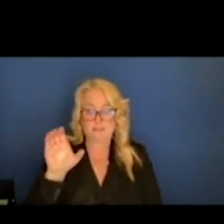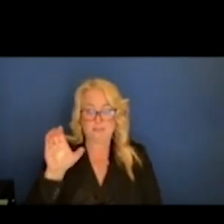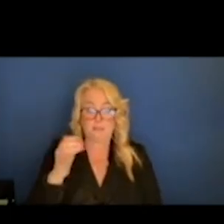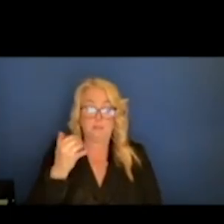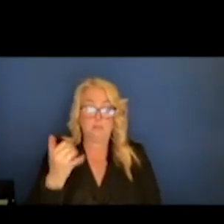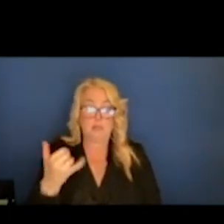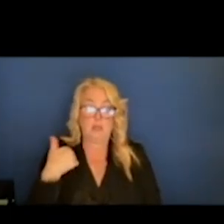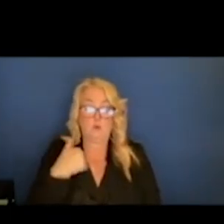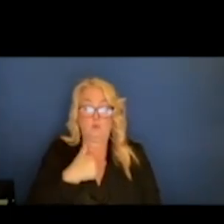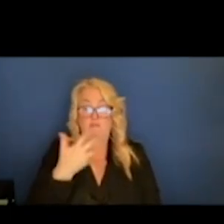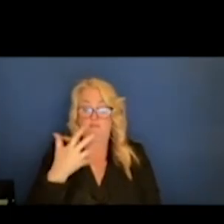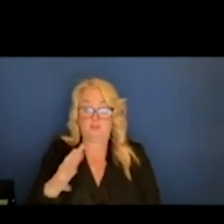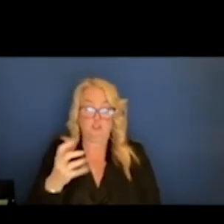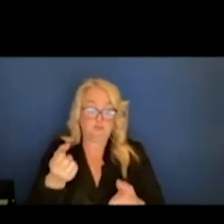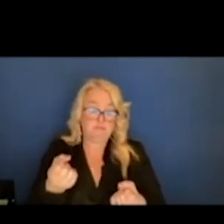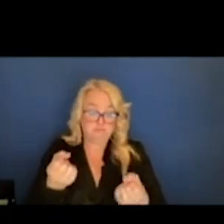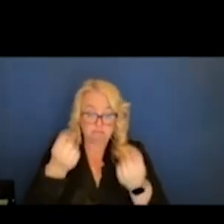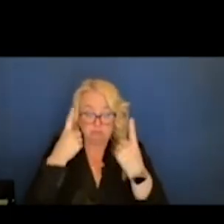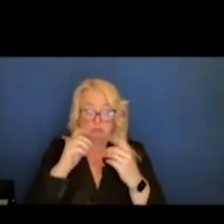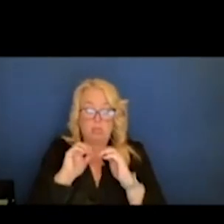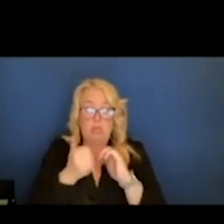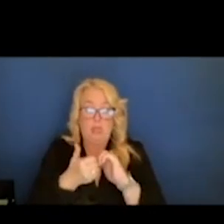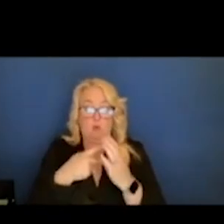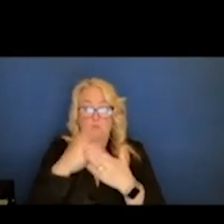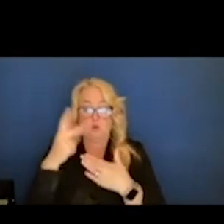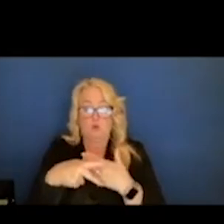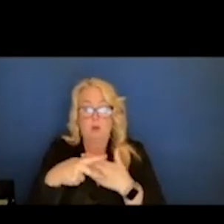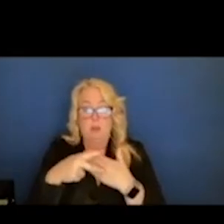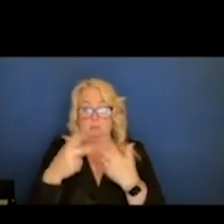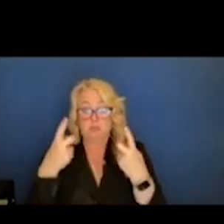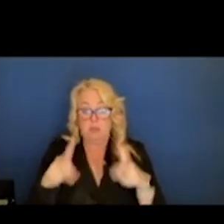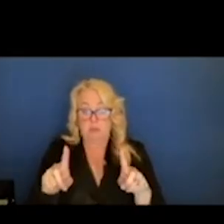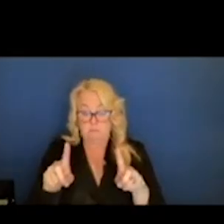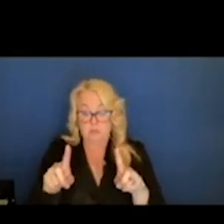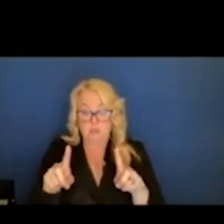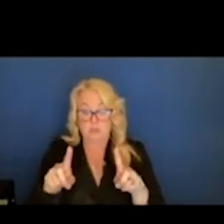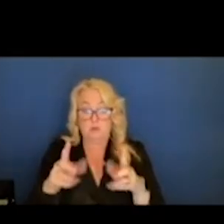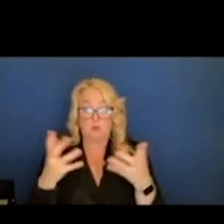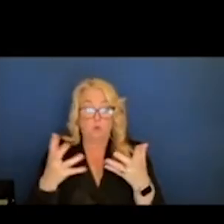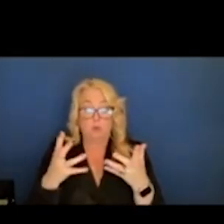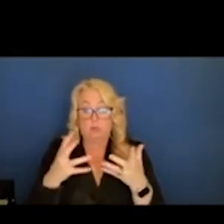Now that we’ve gotten a solid understanding of how these programs came to be and what they’re all